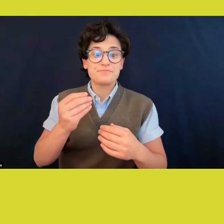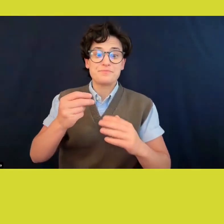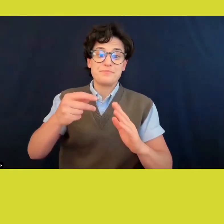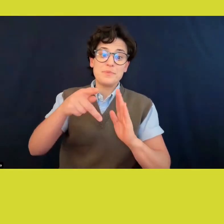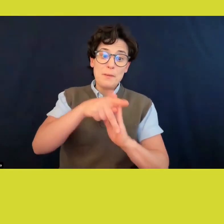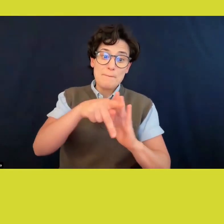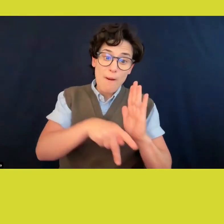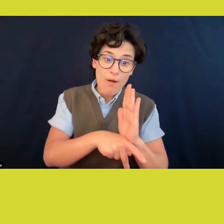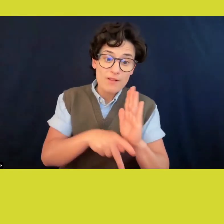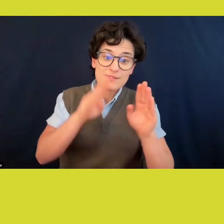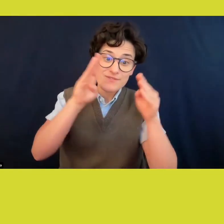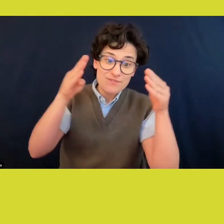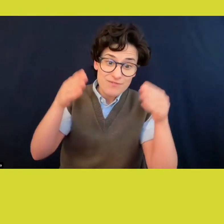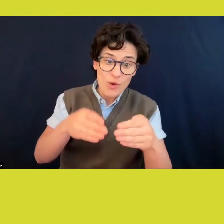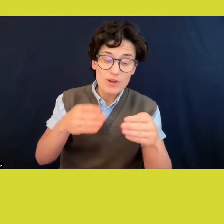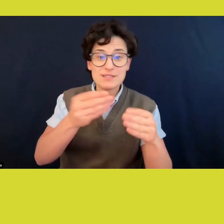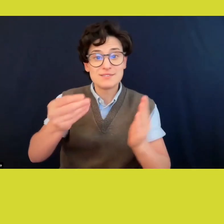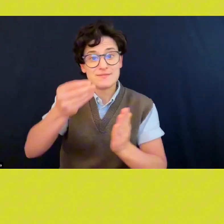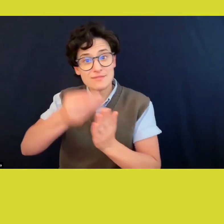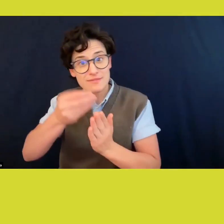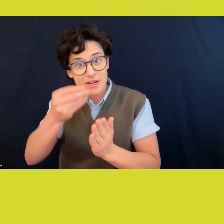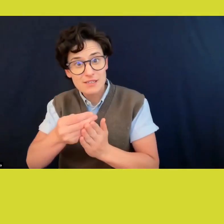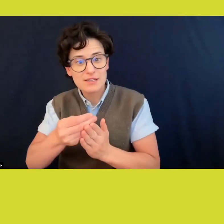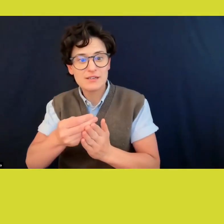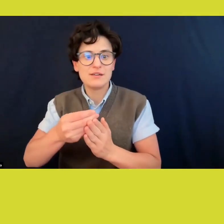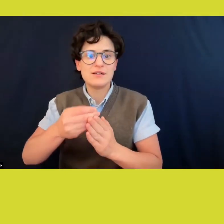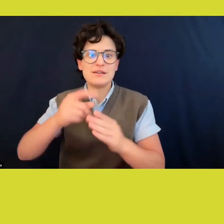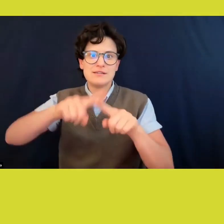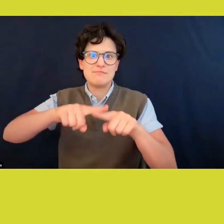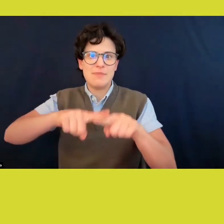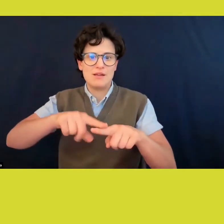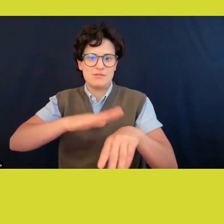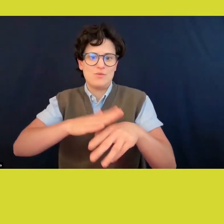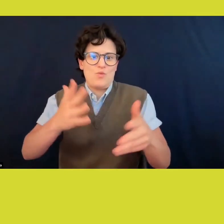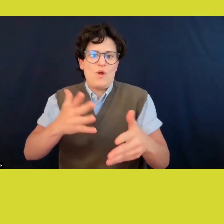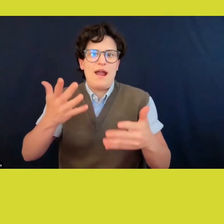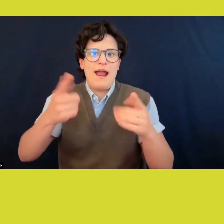because that 20% represents for the public what